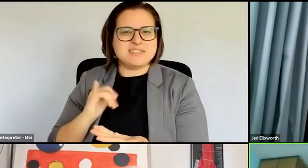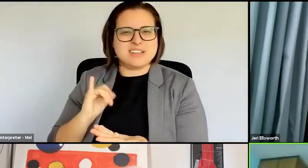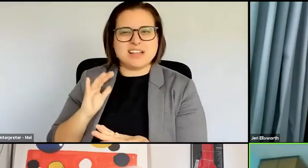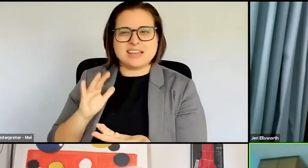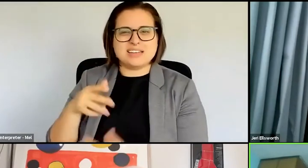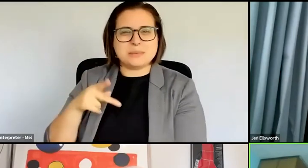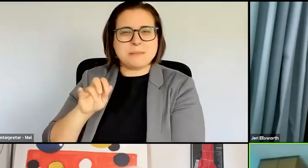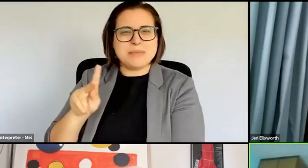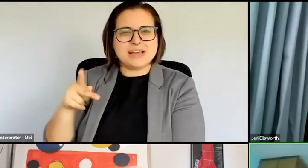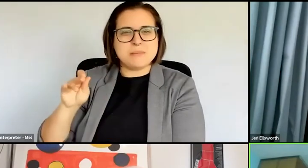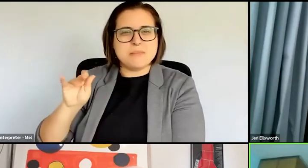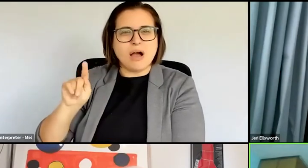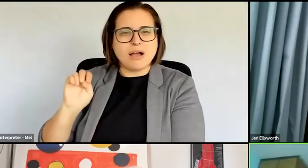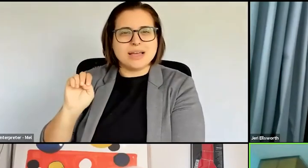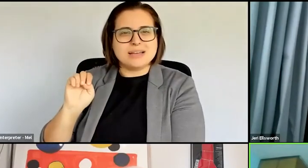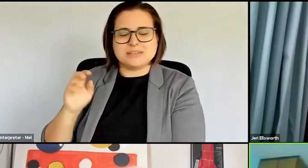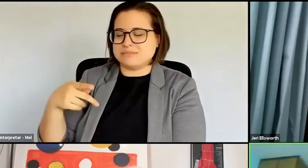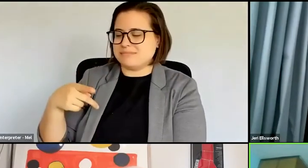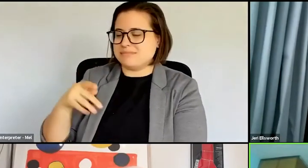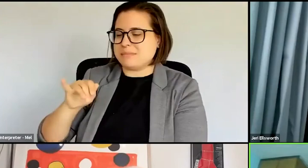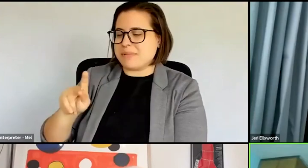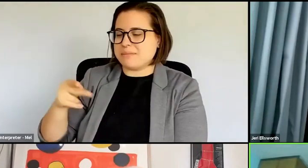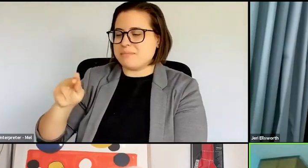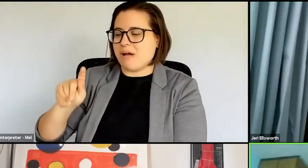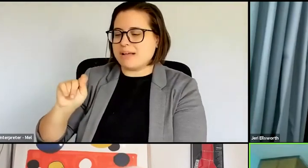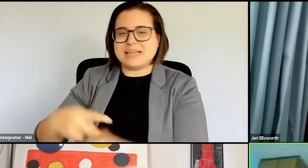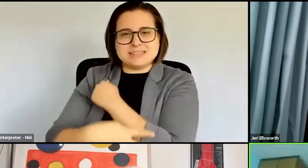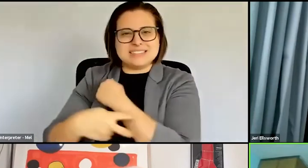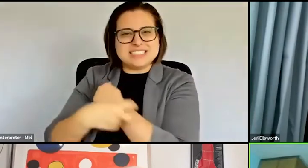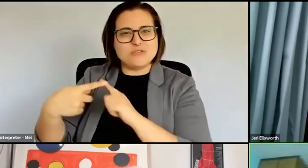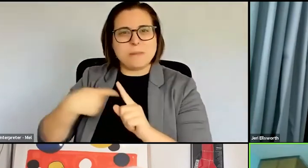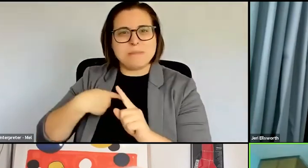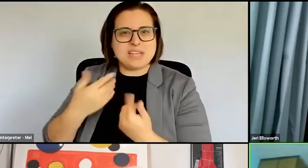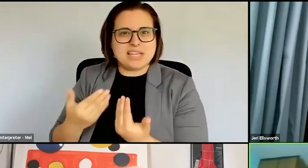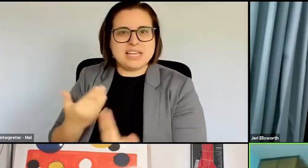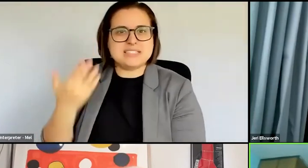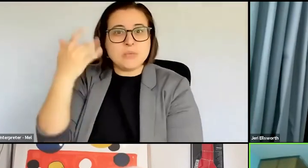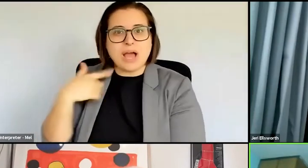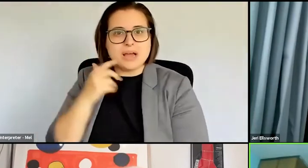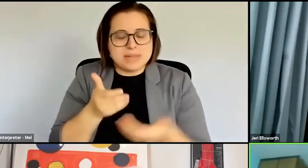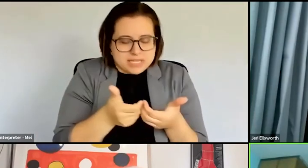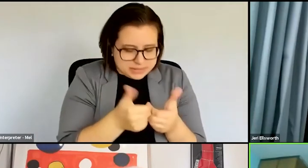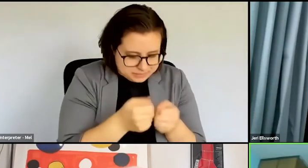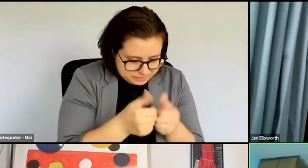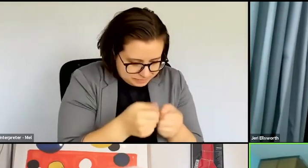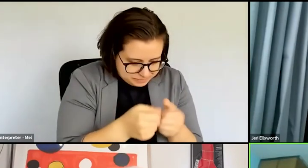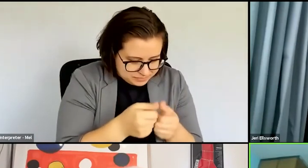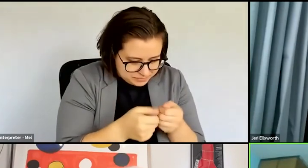got both my hands you know consumed, just to be able to do anything and and I have neither of my